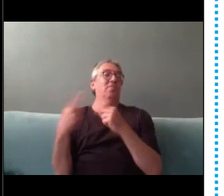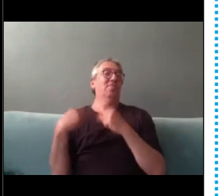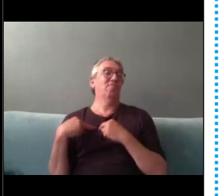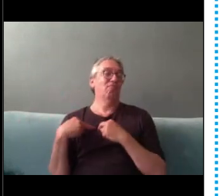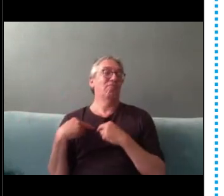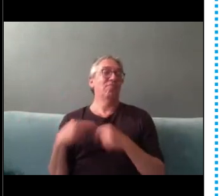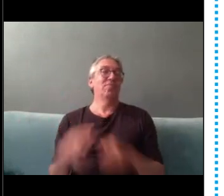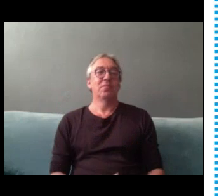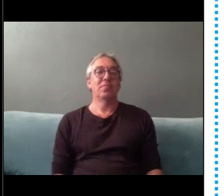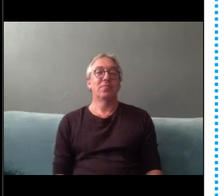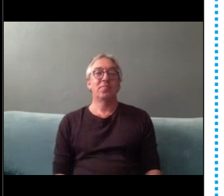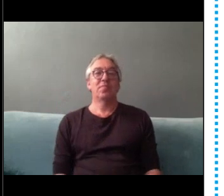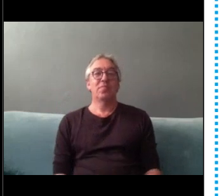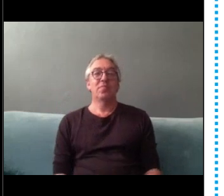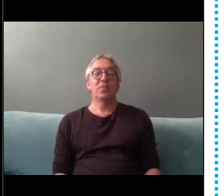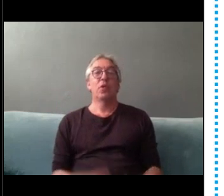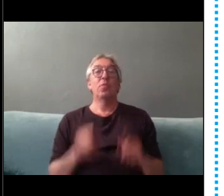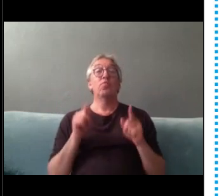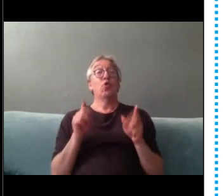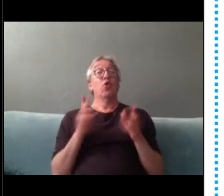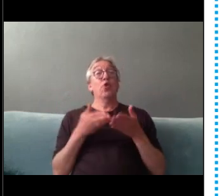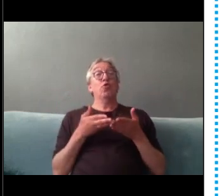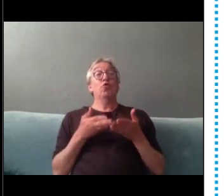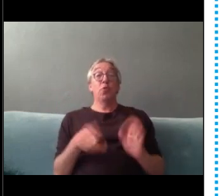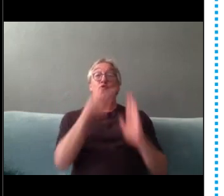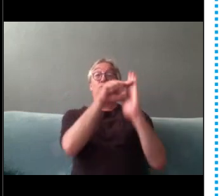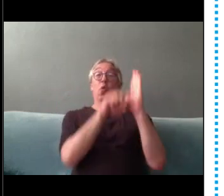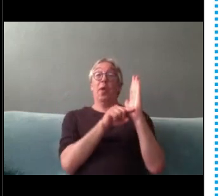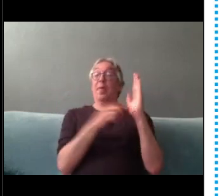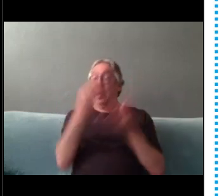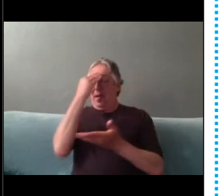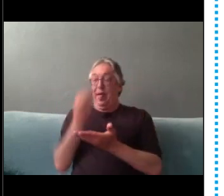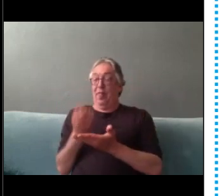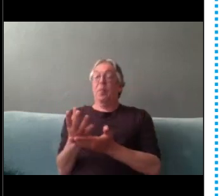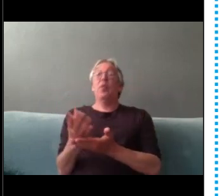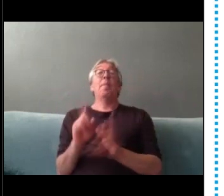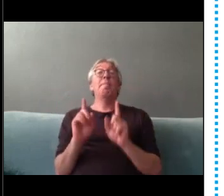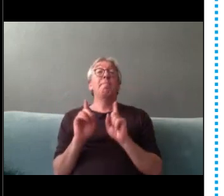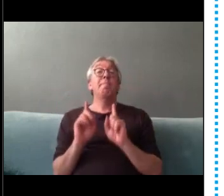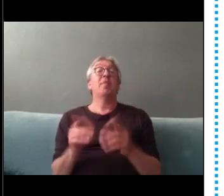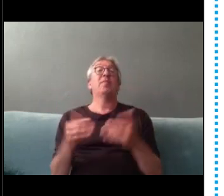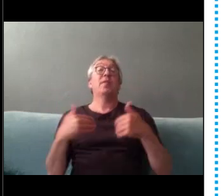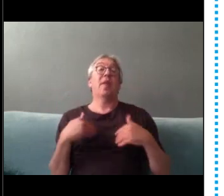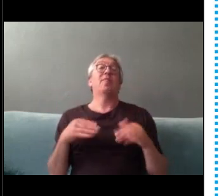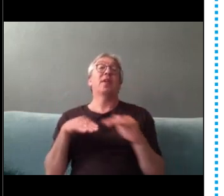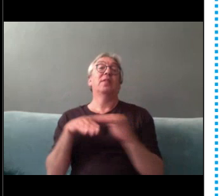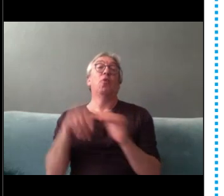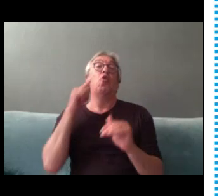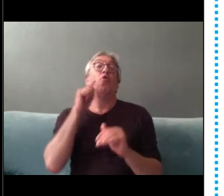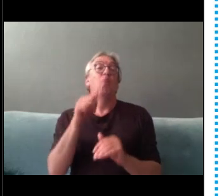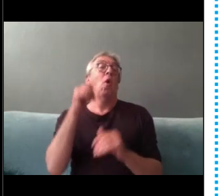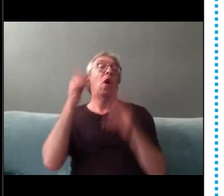But in general this information has to be accessible to persons with visual and auditory disabilities...